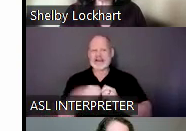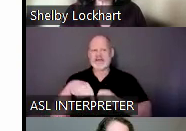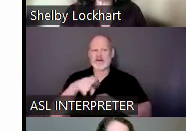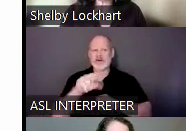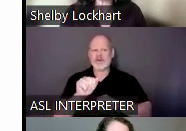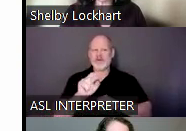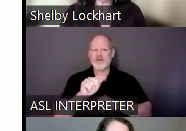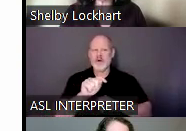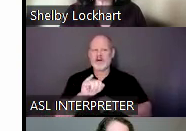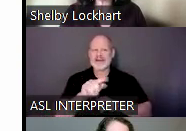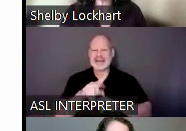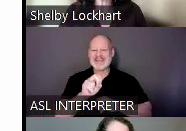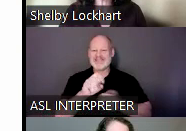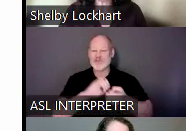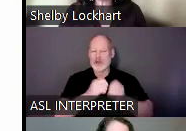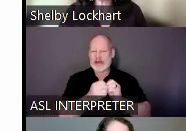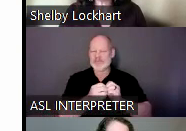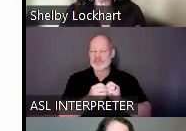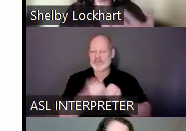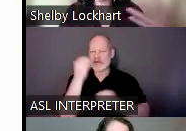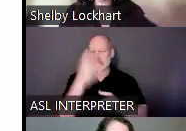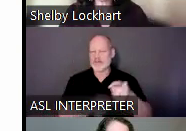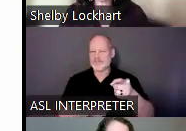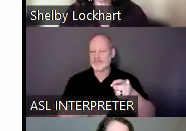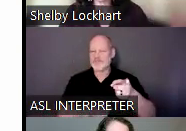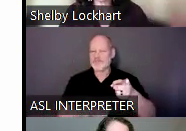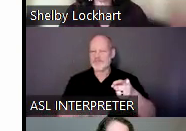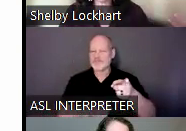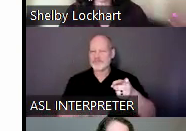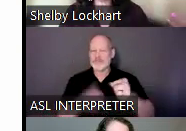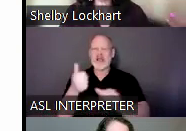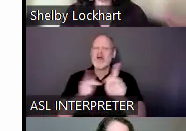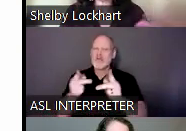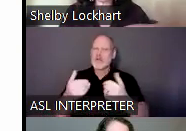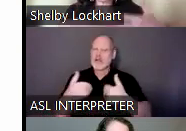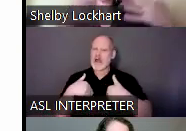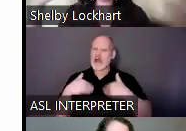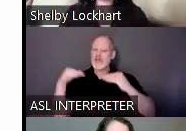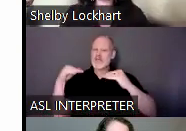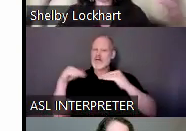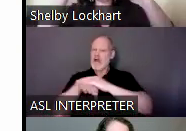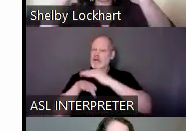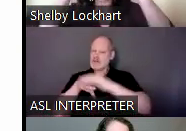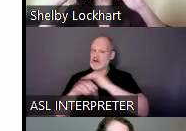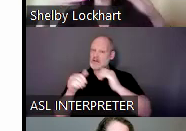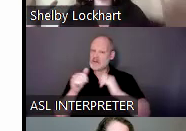share this because everyone has access to our regular attendance data on the OSPI